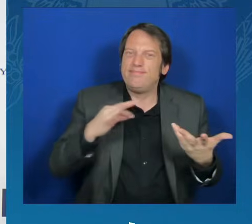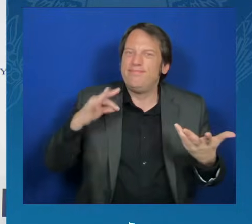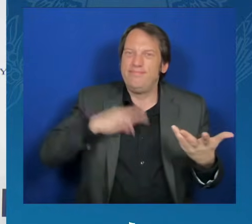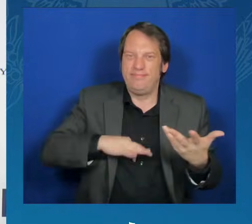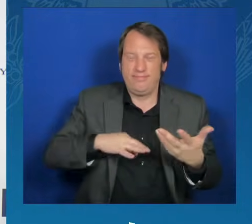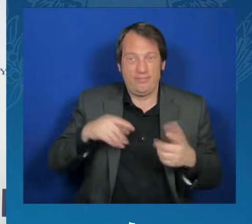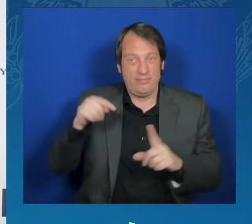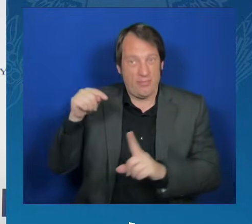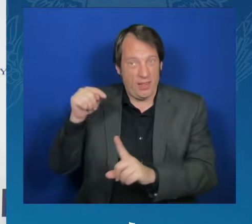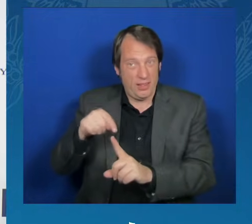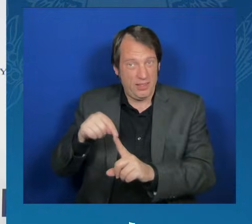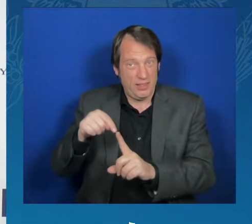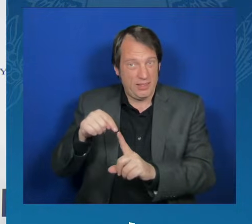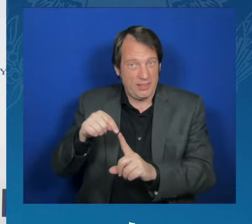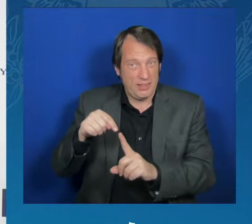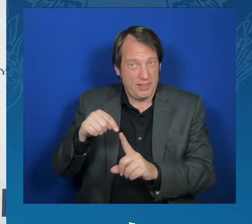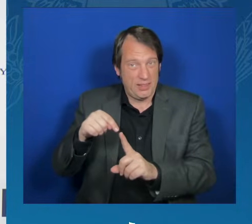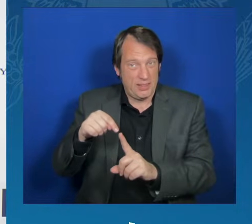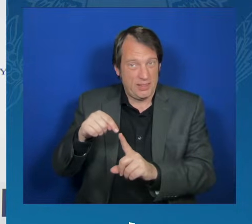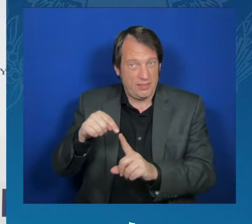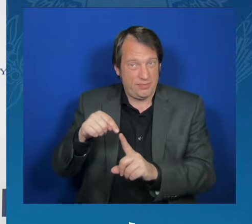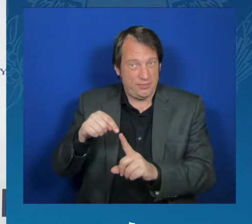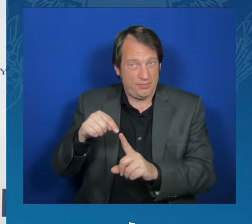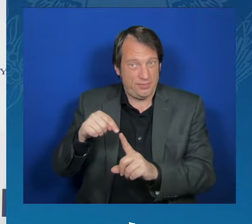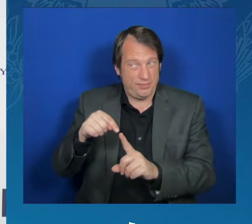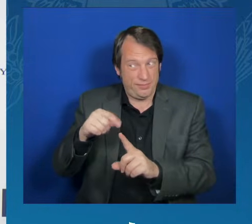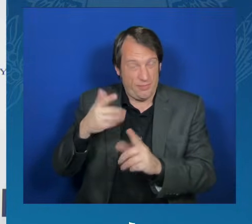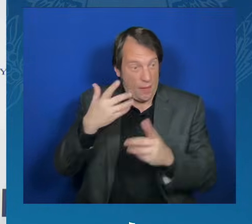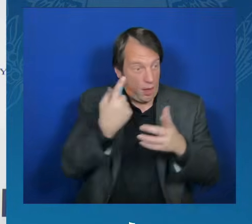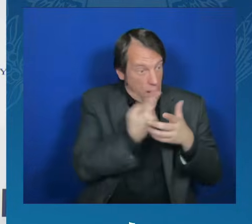I need not remind the people of Europe of a dark history